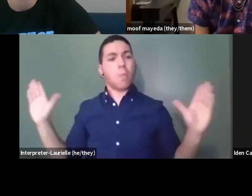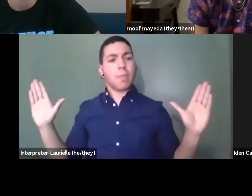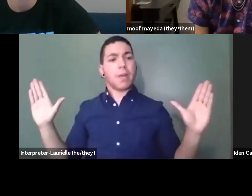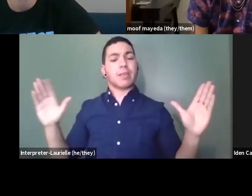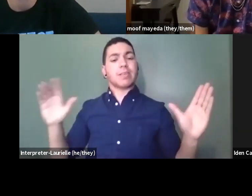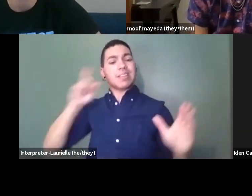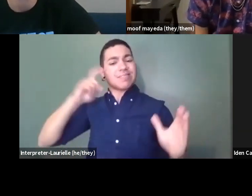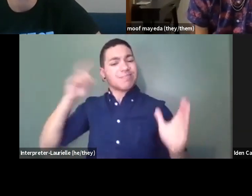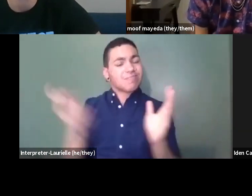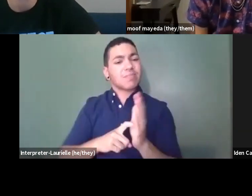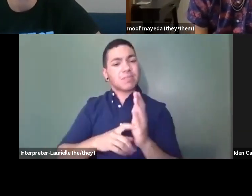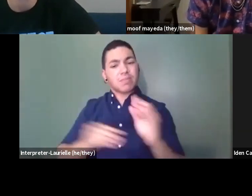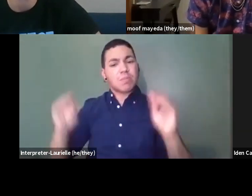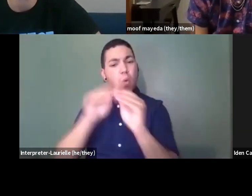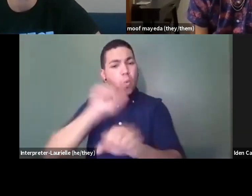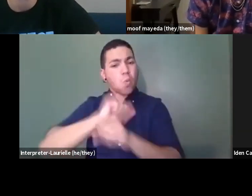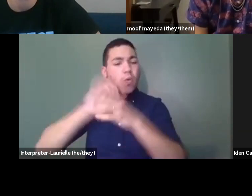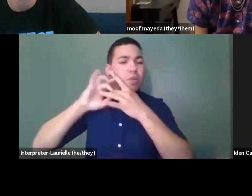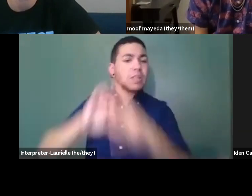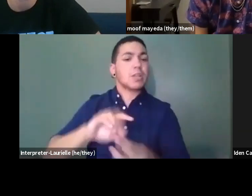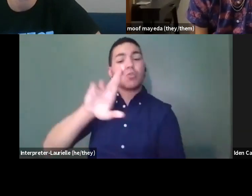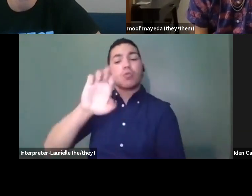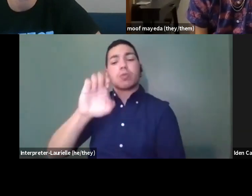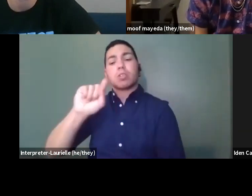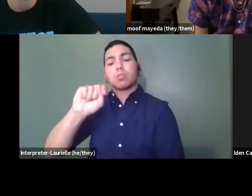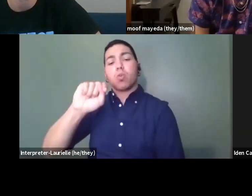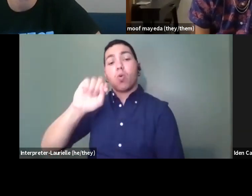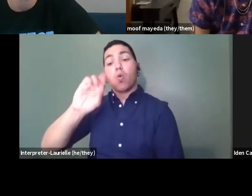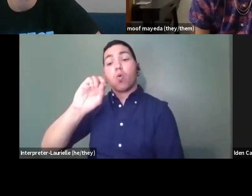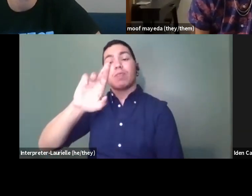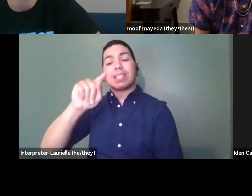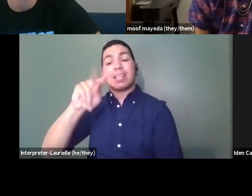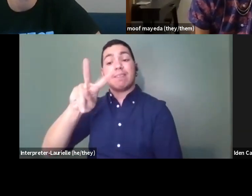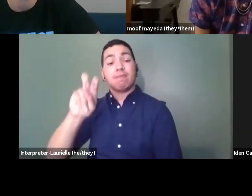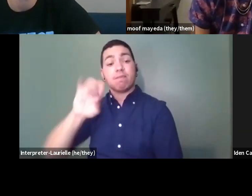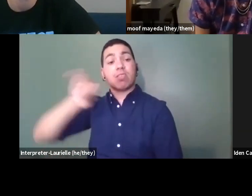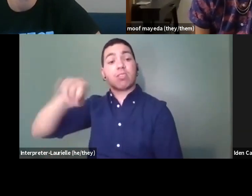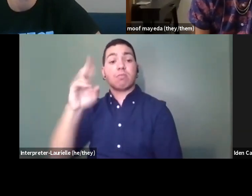Can you talk a little bit about work that BRO has done for LGBTQ